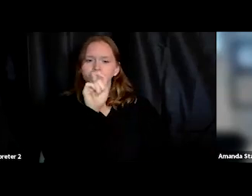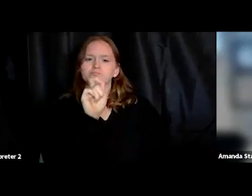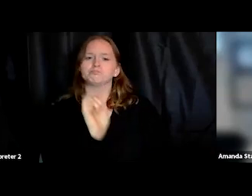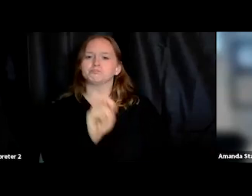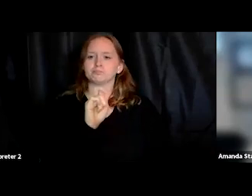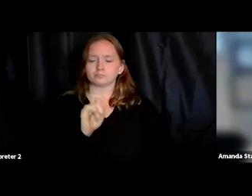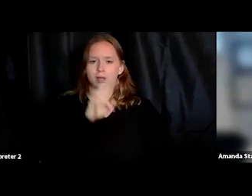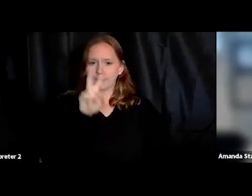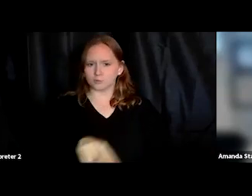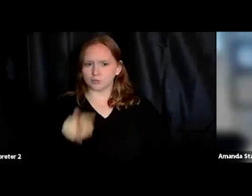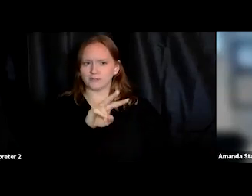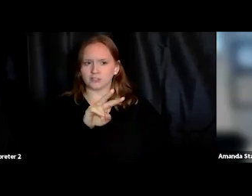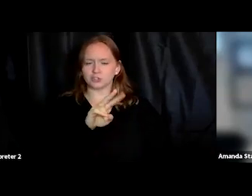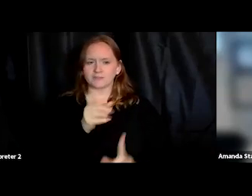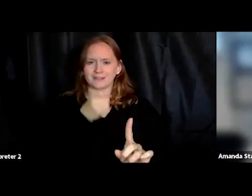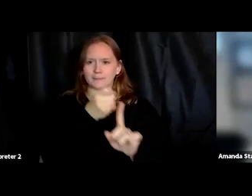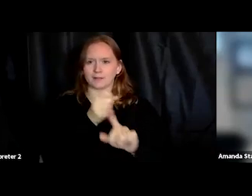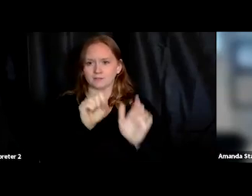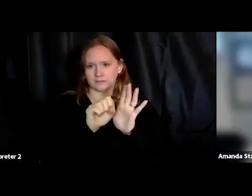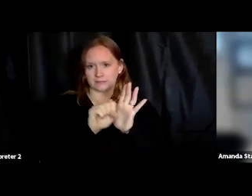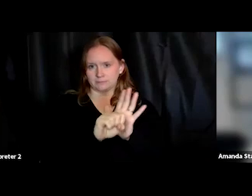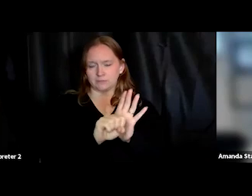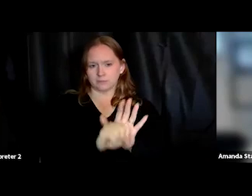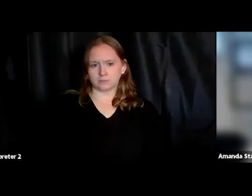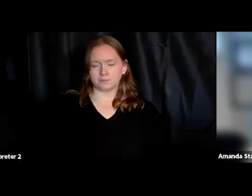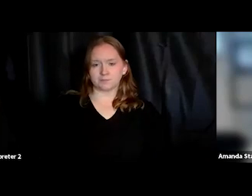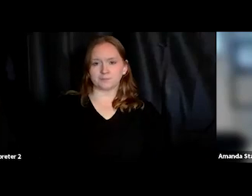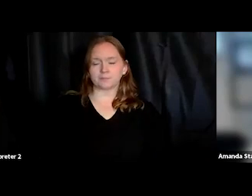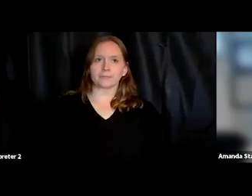So for example, someone was experiencing